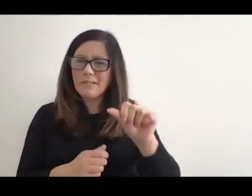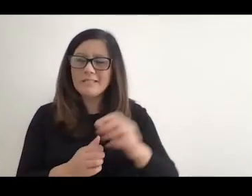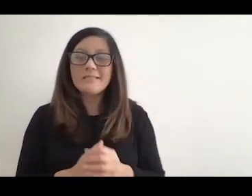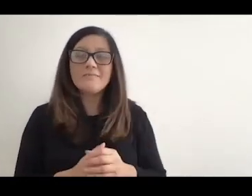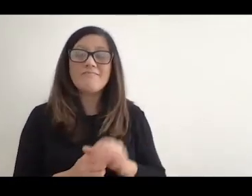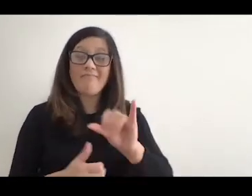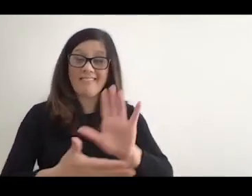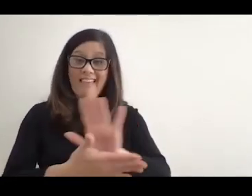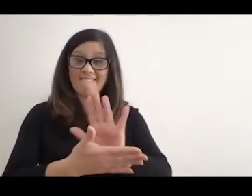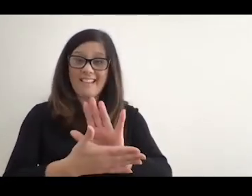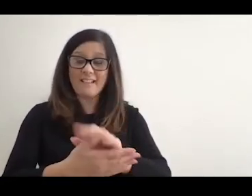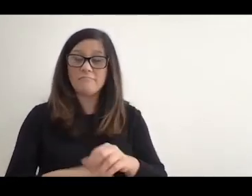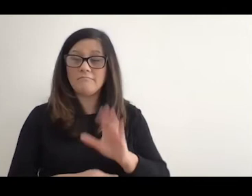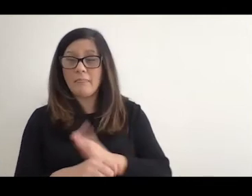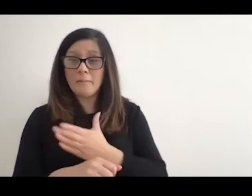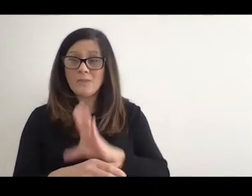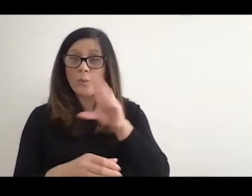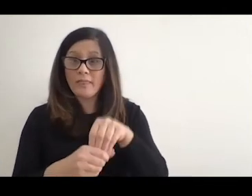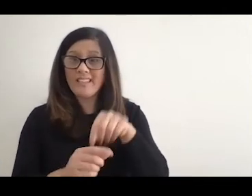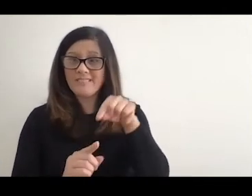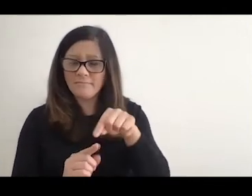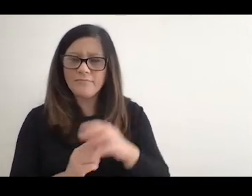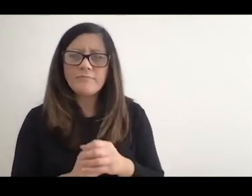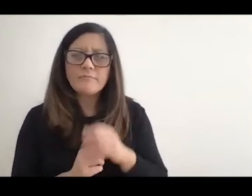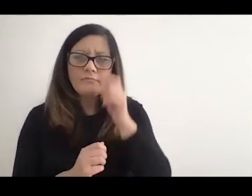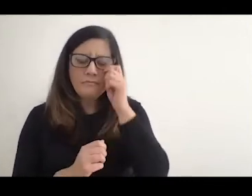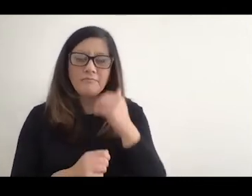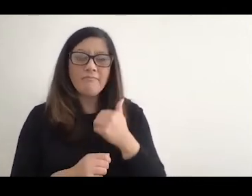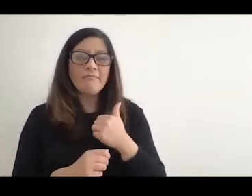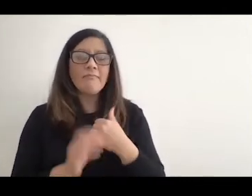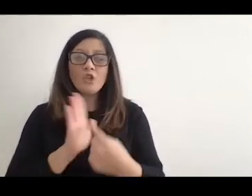the music within. There were these two friends,